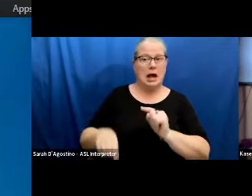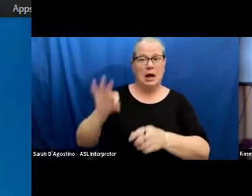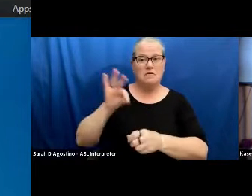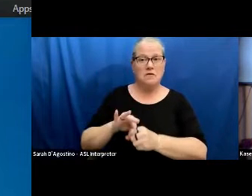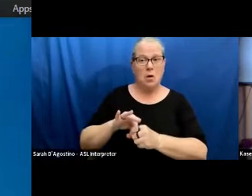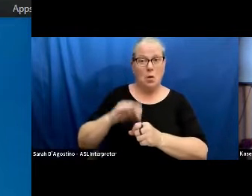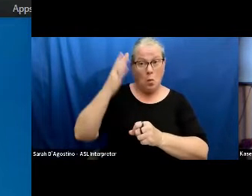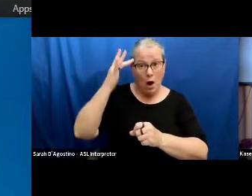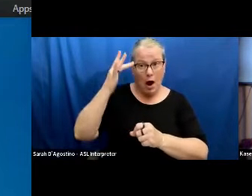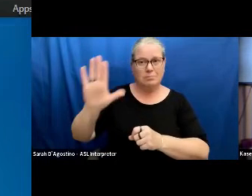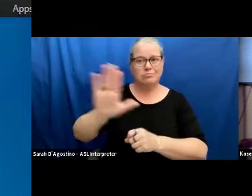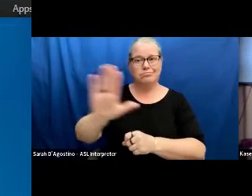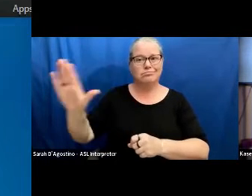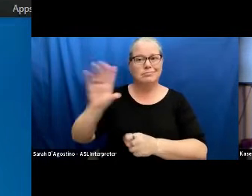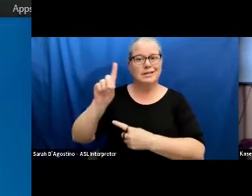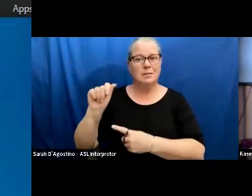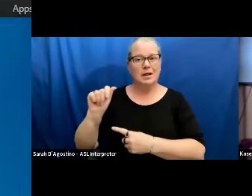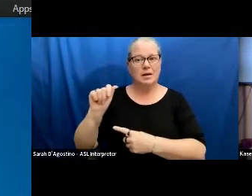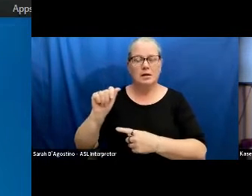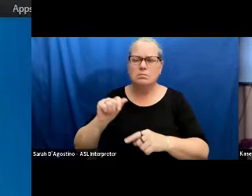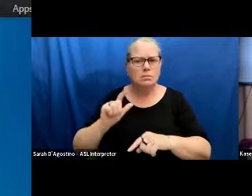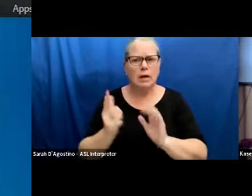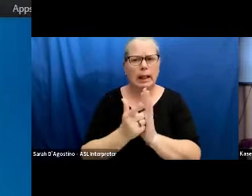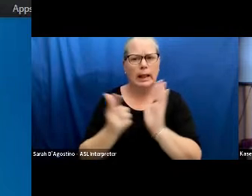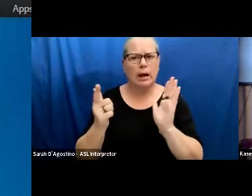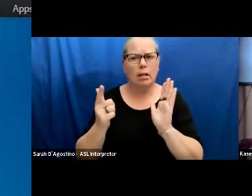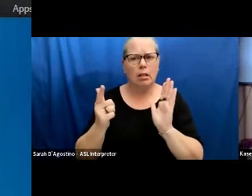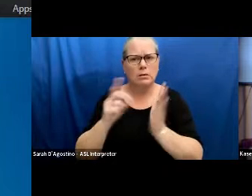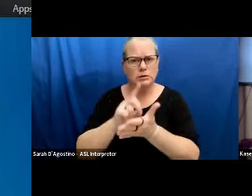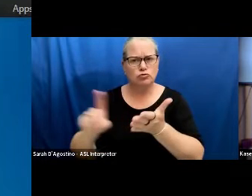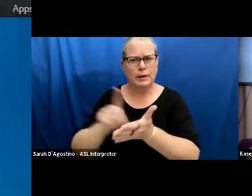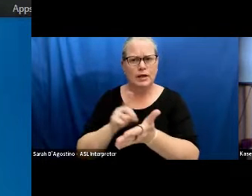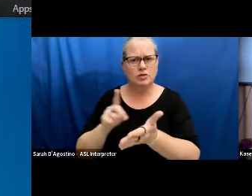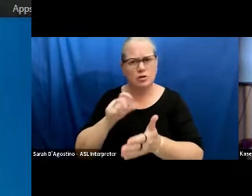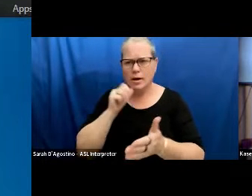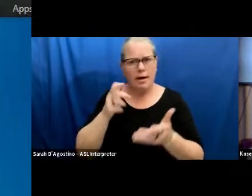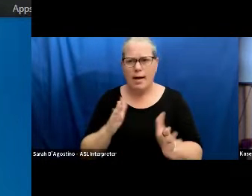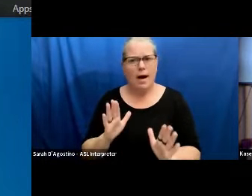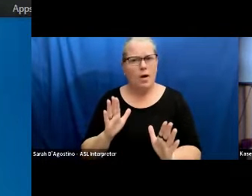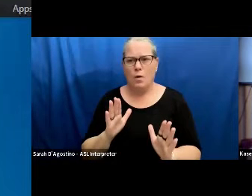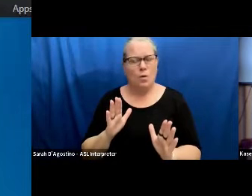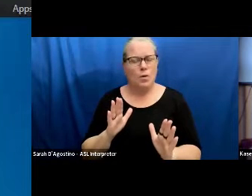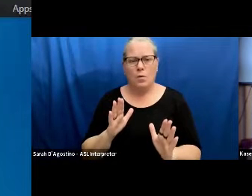that is uh illegal disability discrimination so if someone says to you